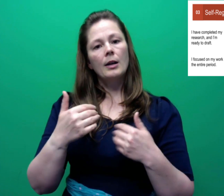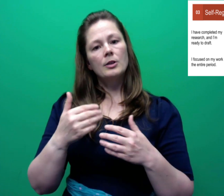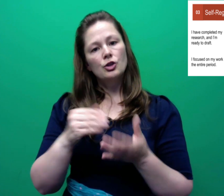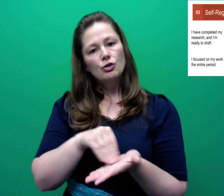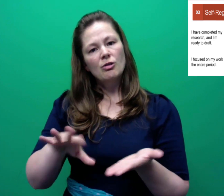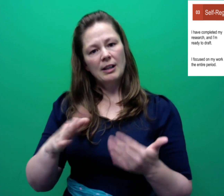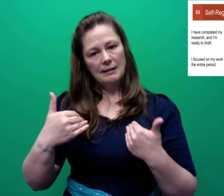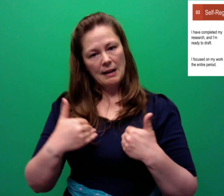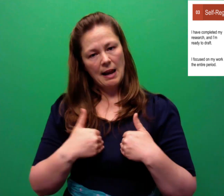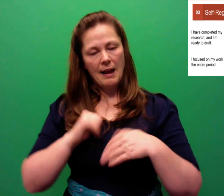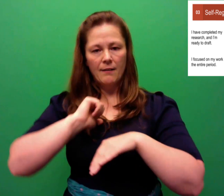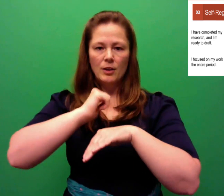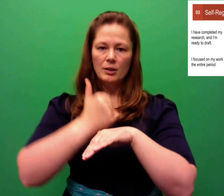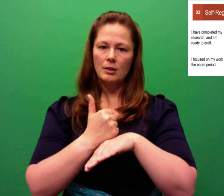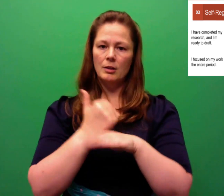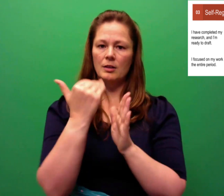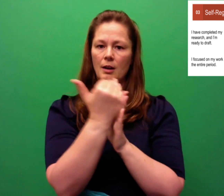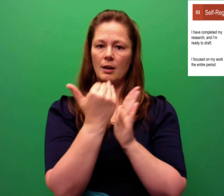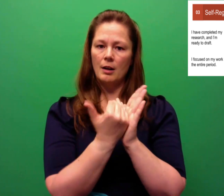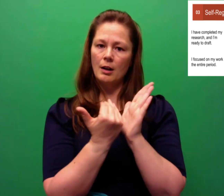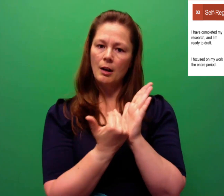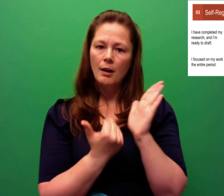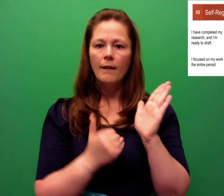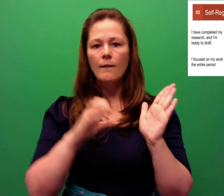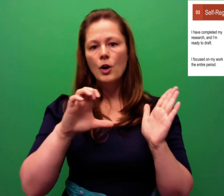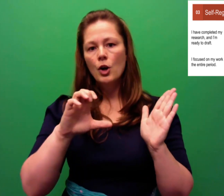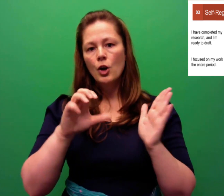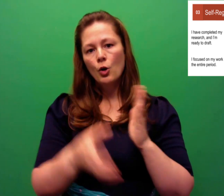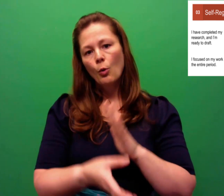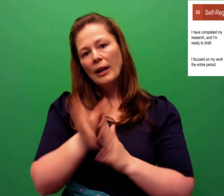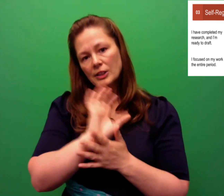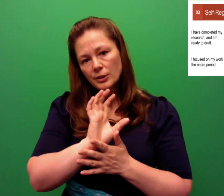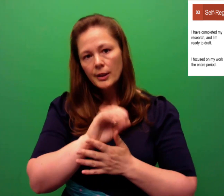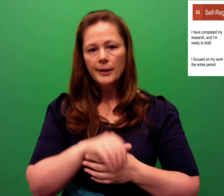in checklist or rubric form.